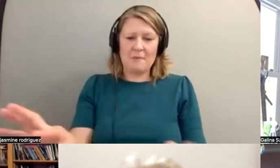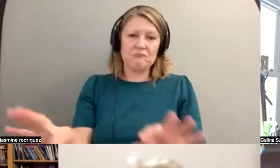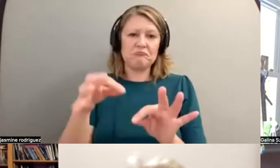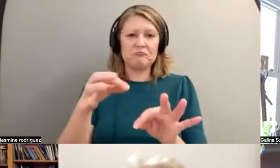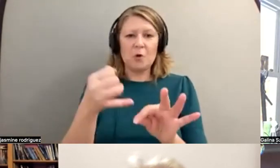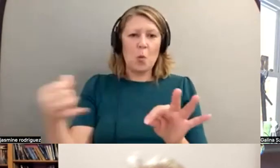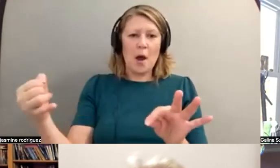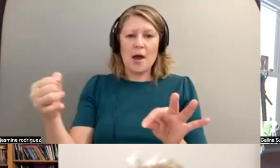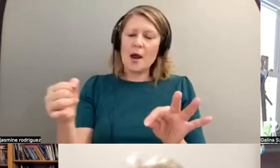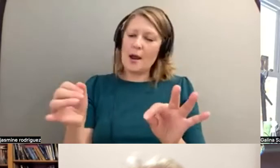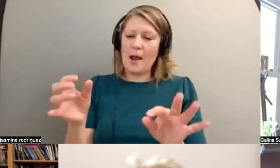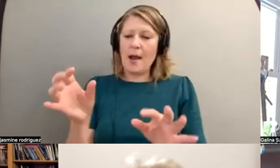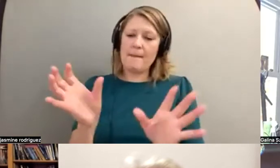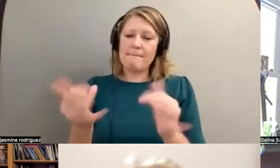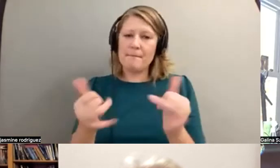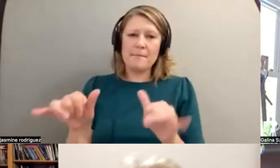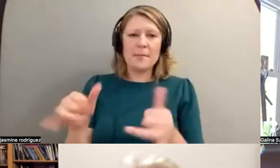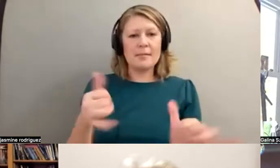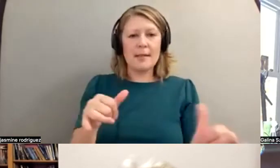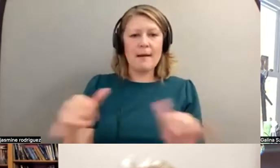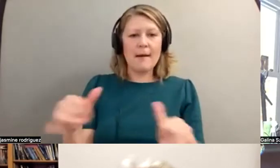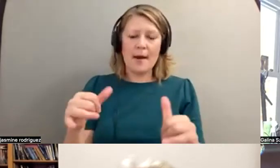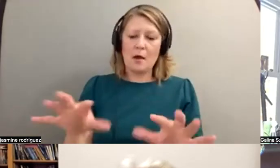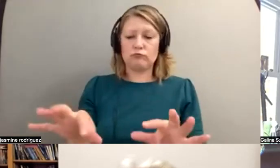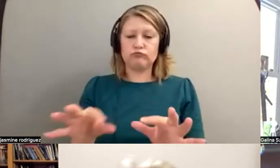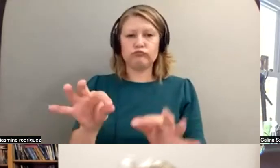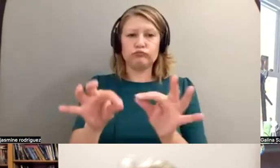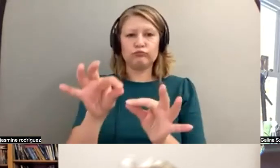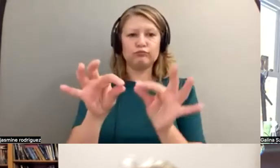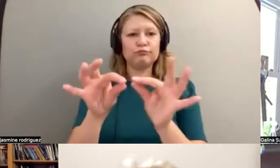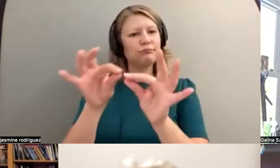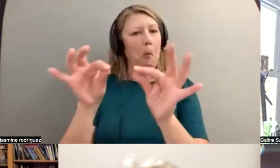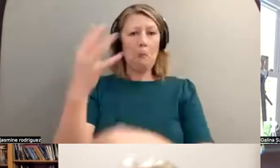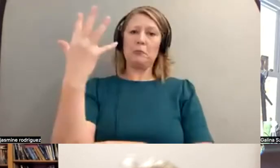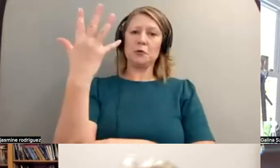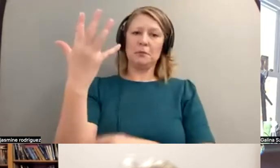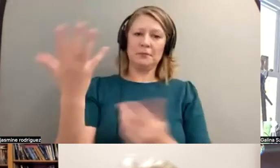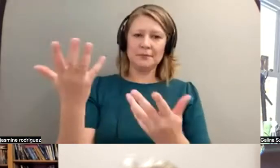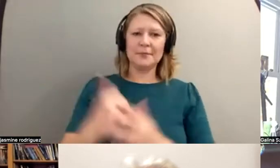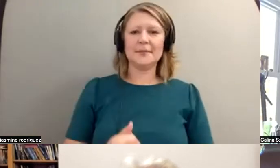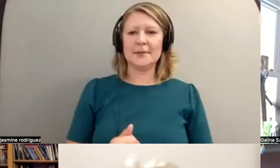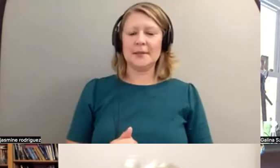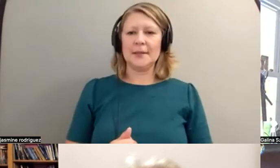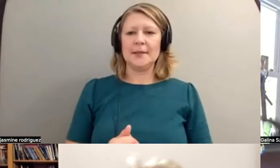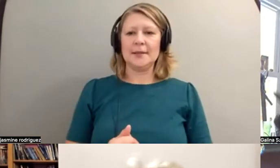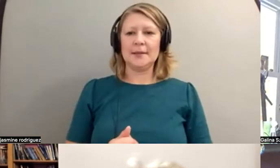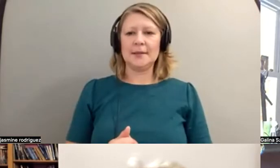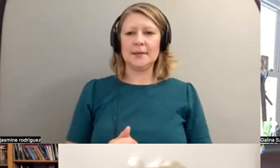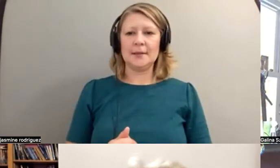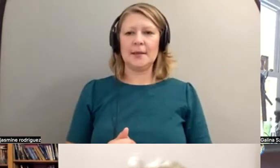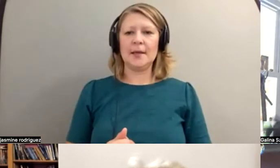and then I think yes that will be a shape of the clay,